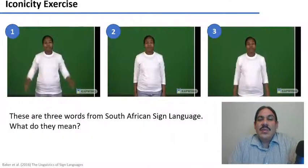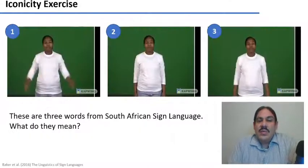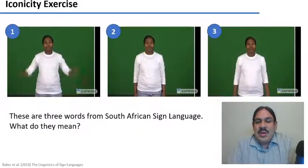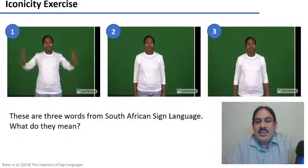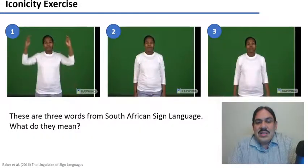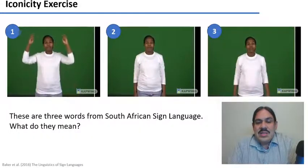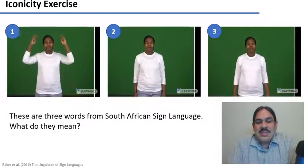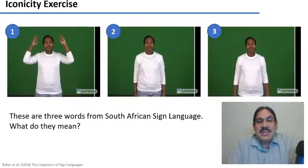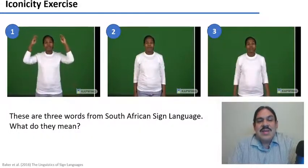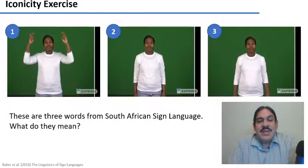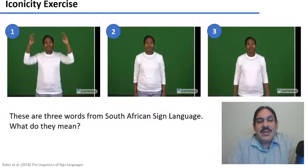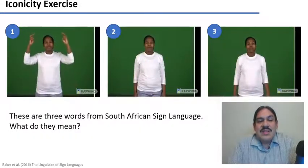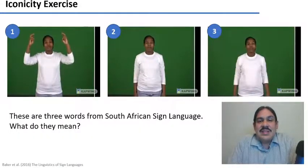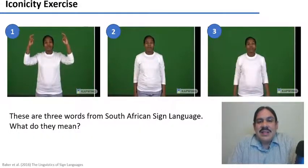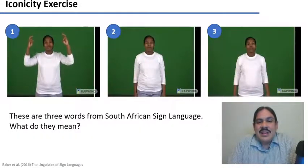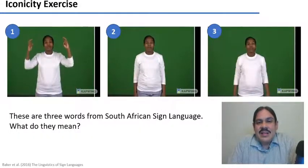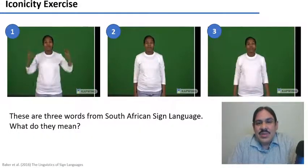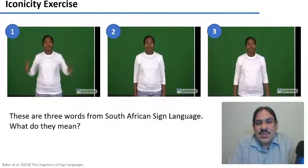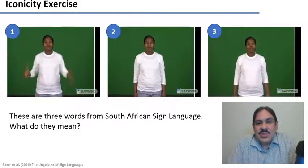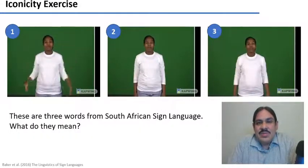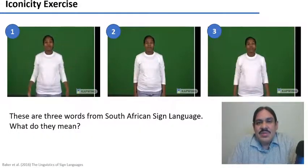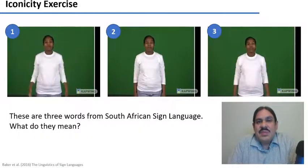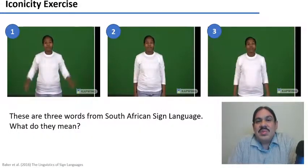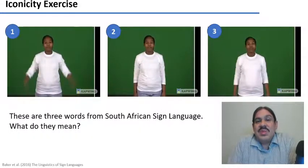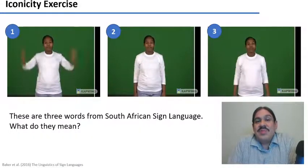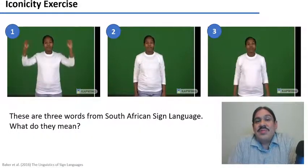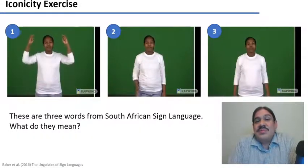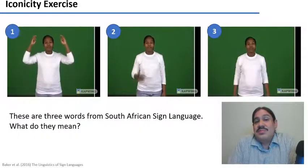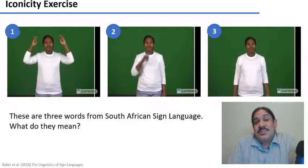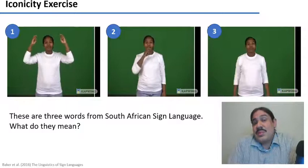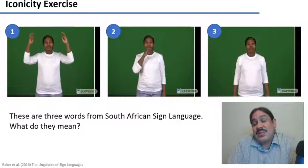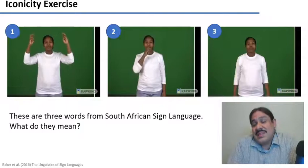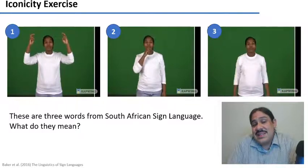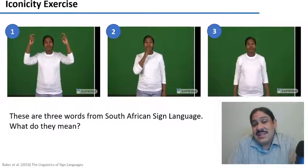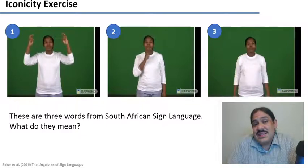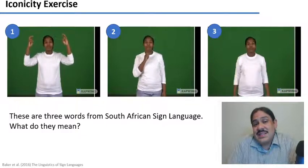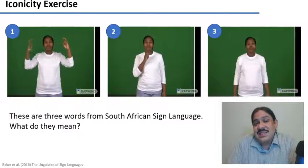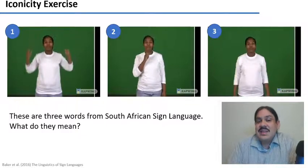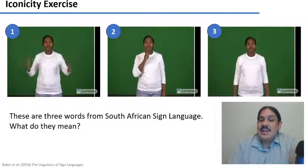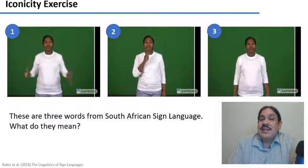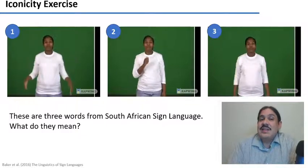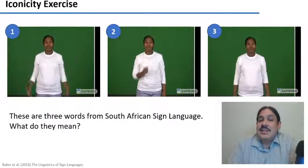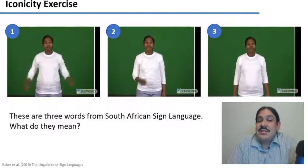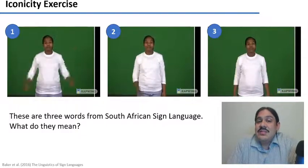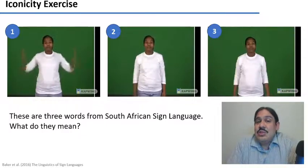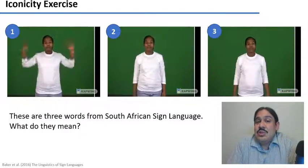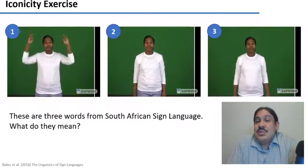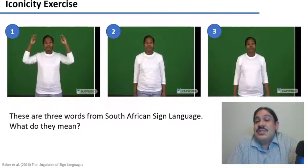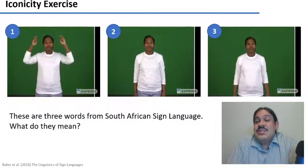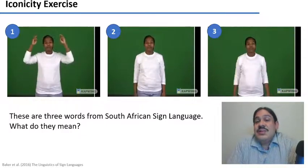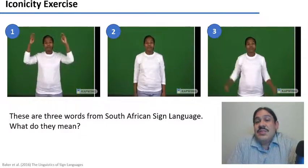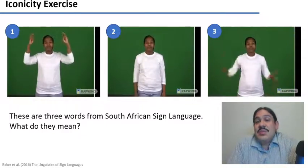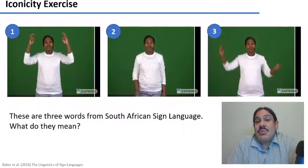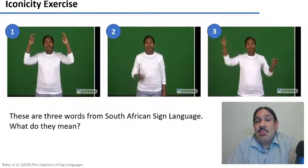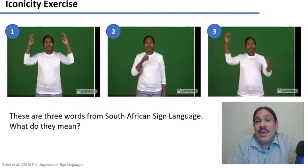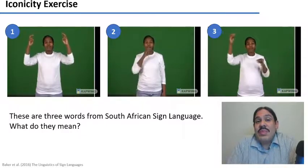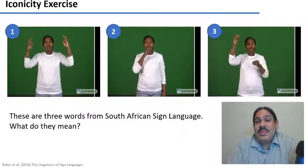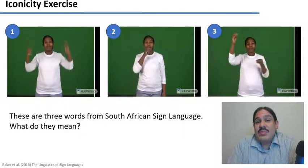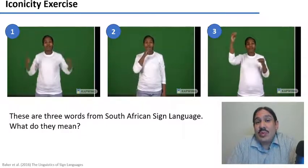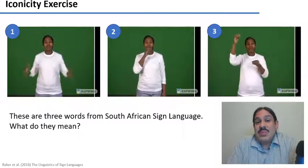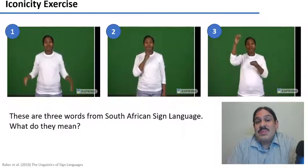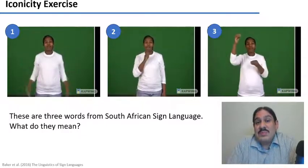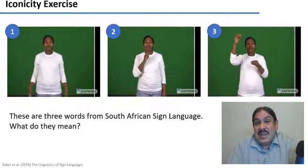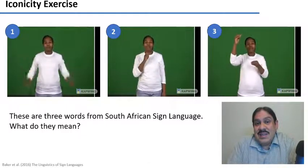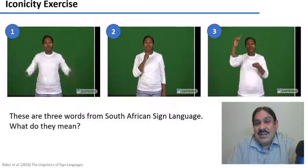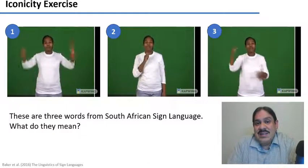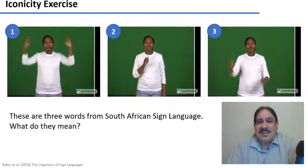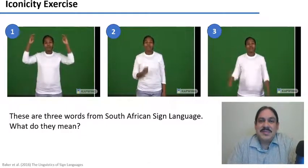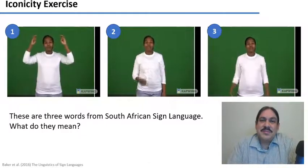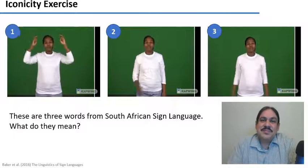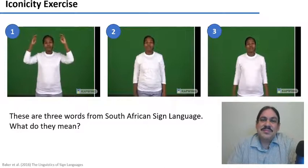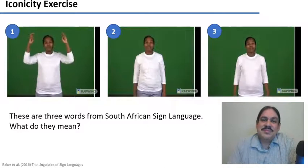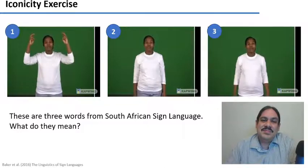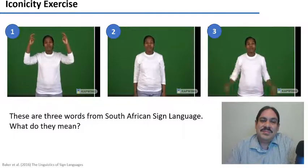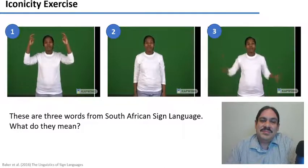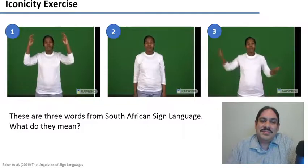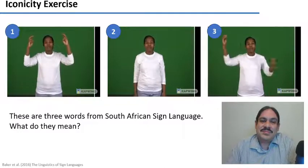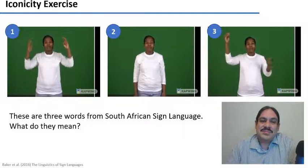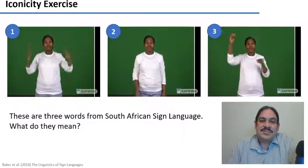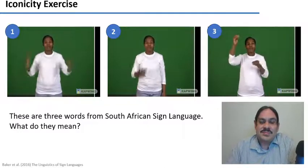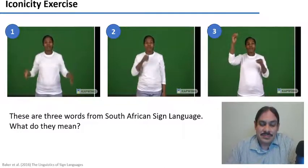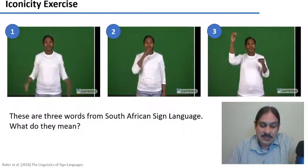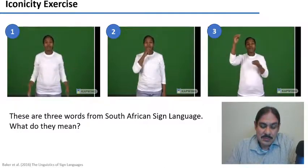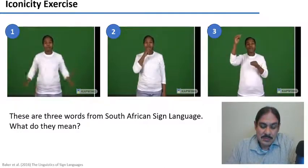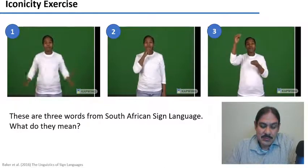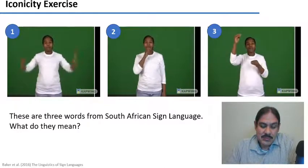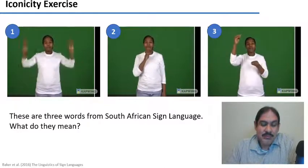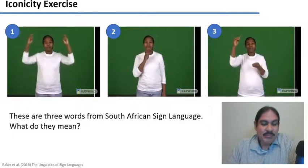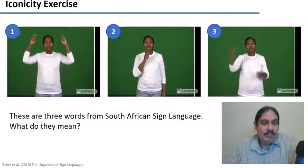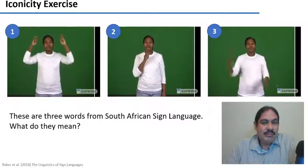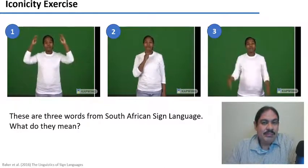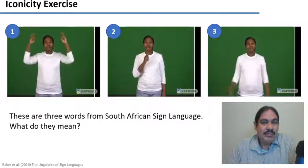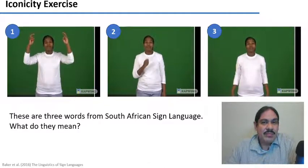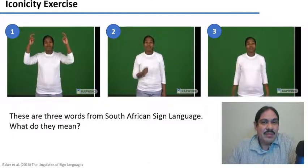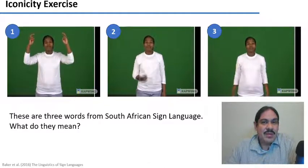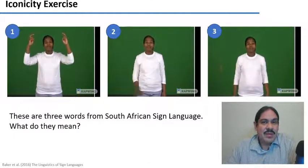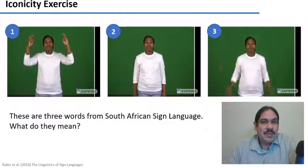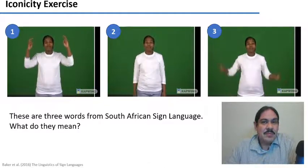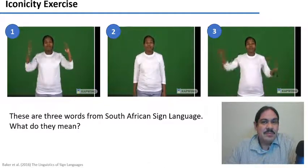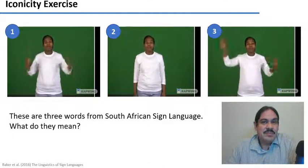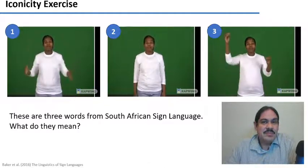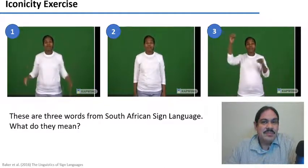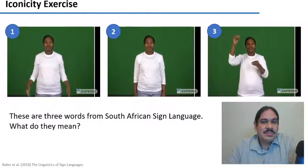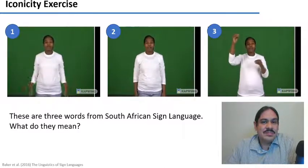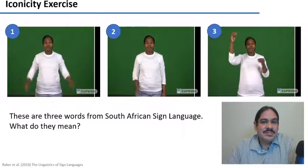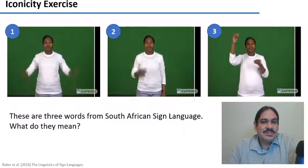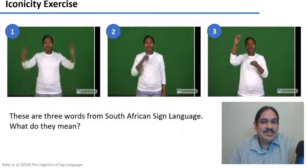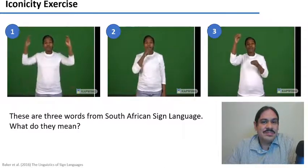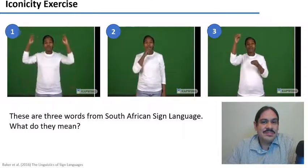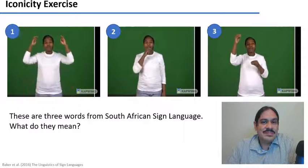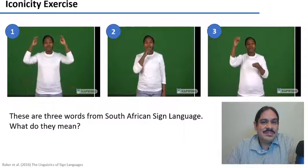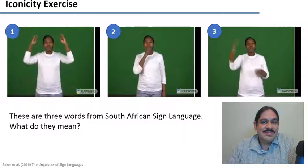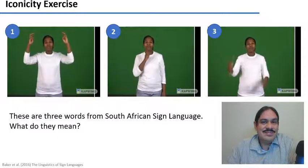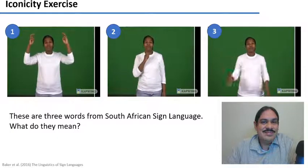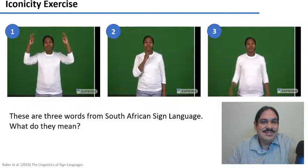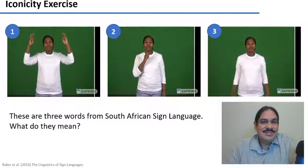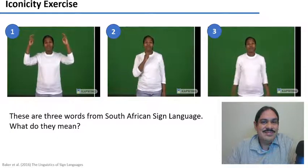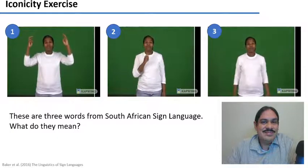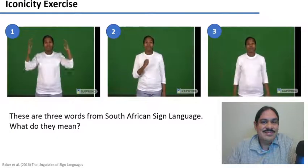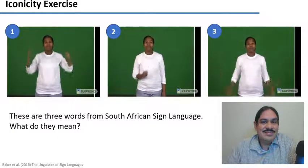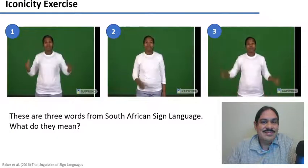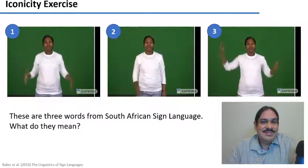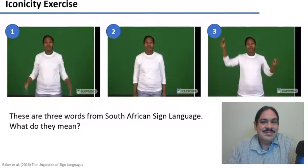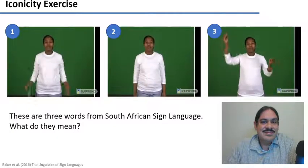words mean